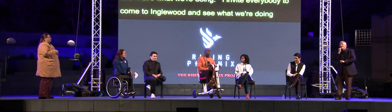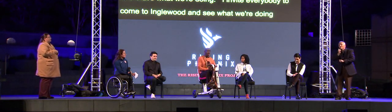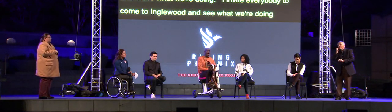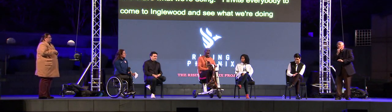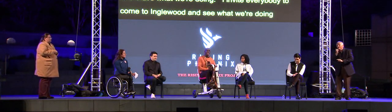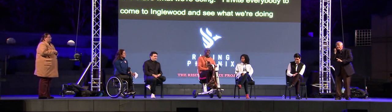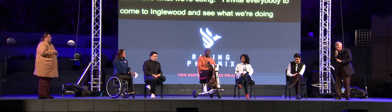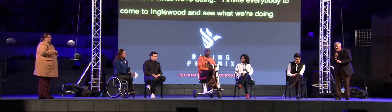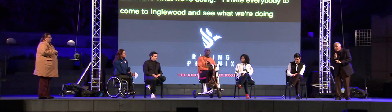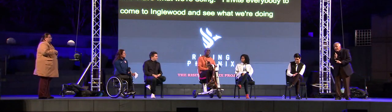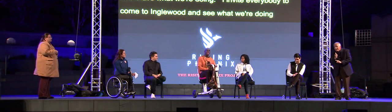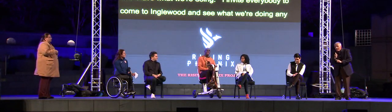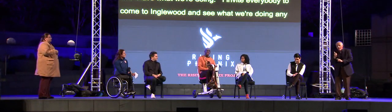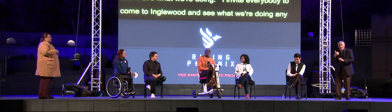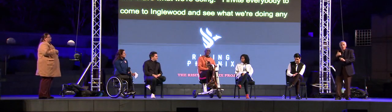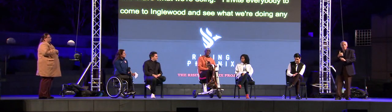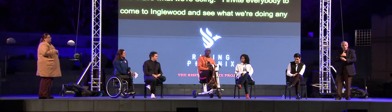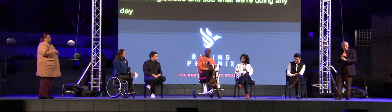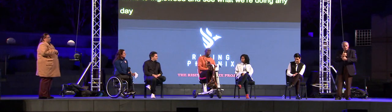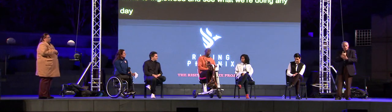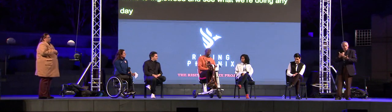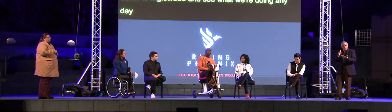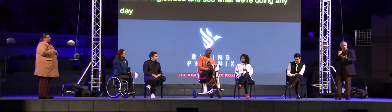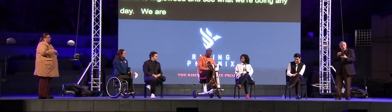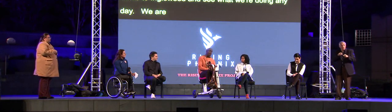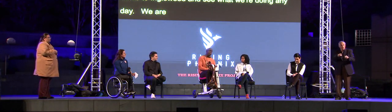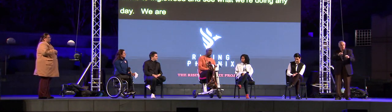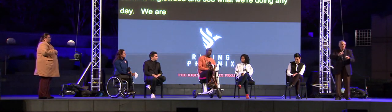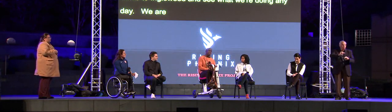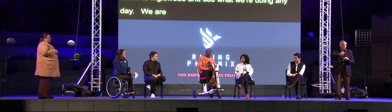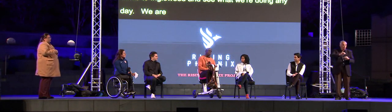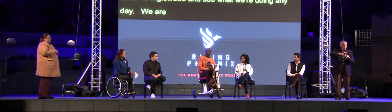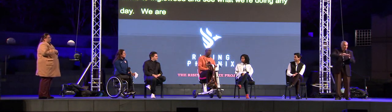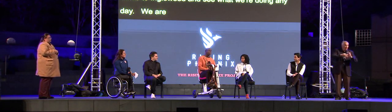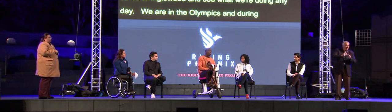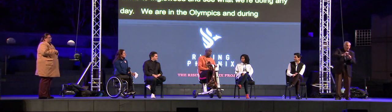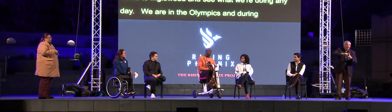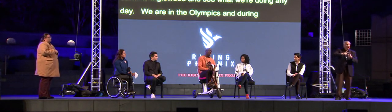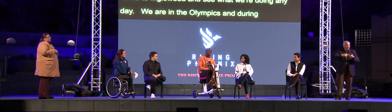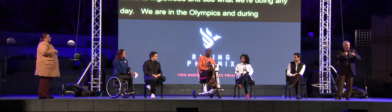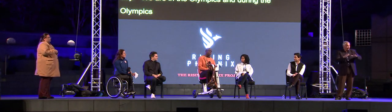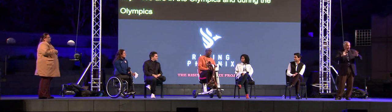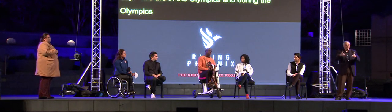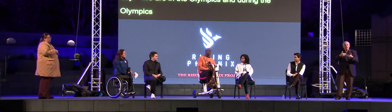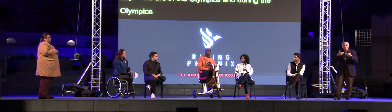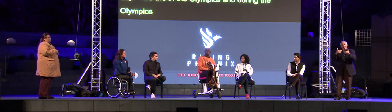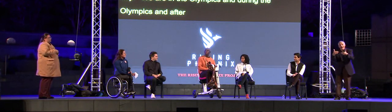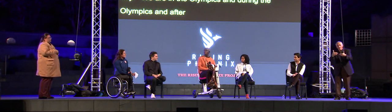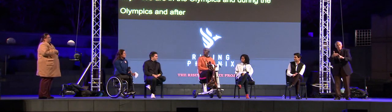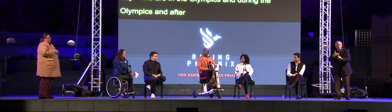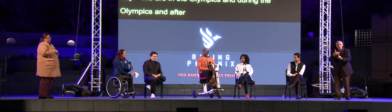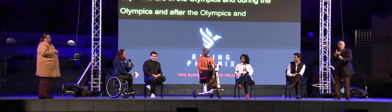beyond the Olympics and during the Olympics and after the Olympics and before the Olympics.